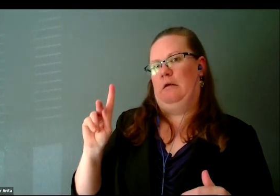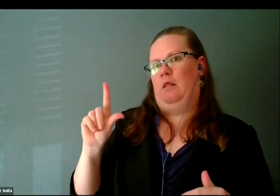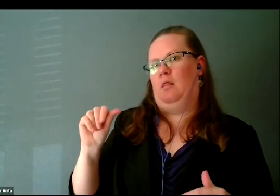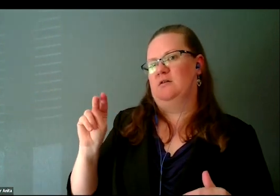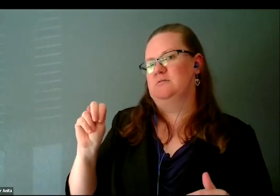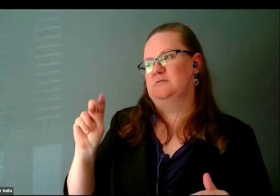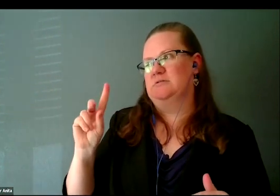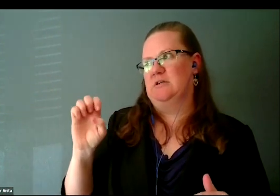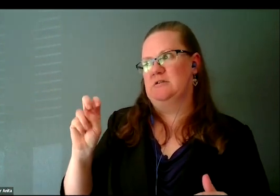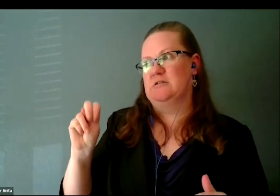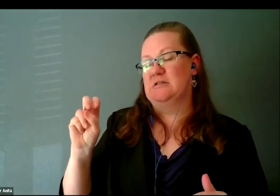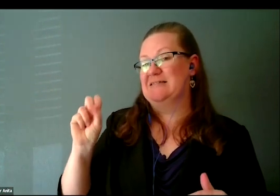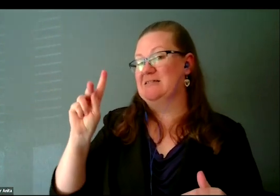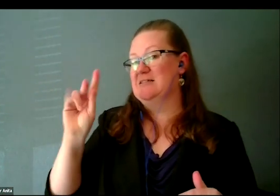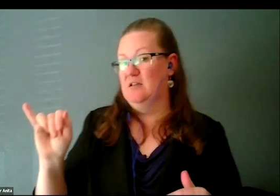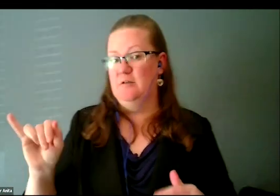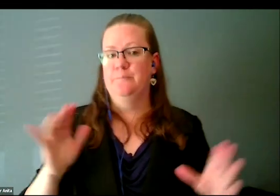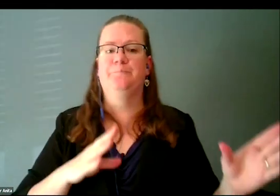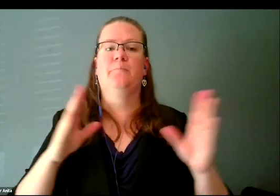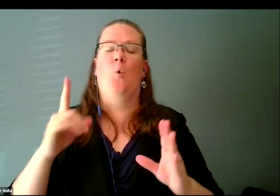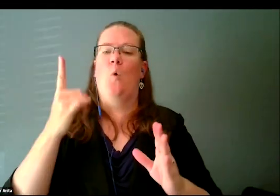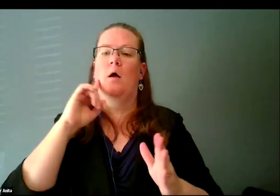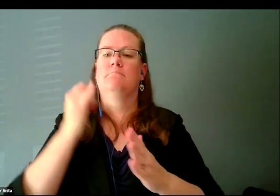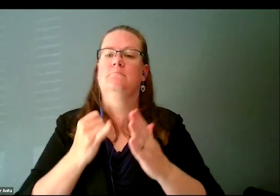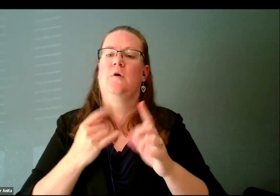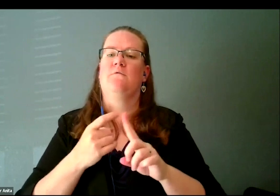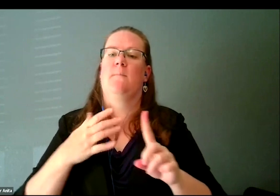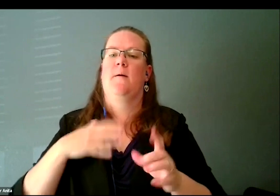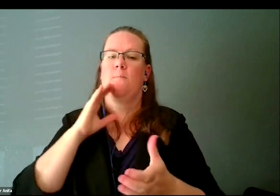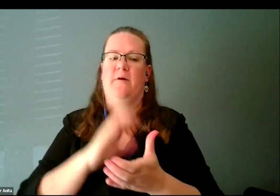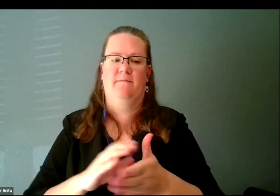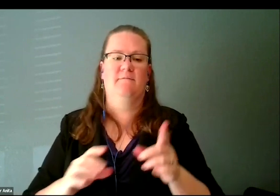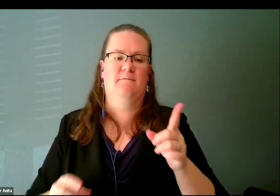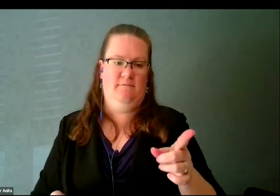There's a piece below that by my wife. Then to the right in the center,